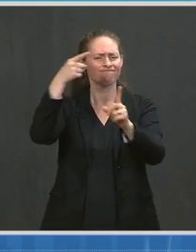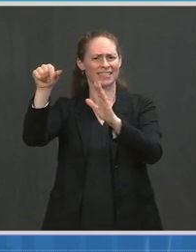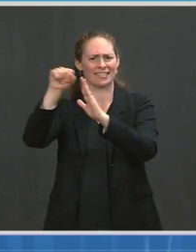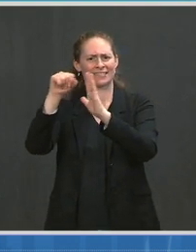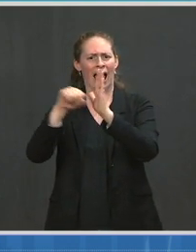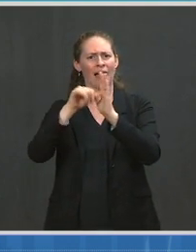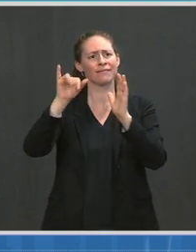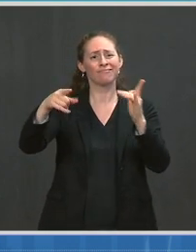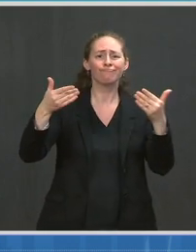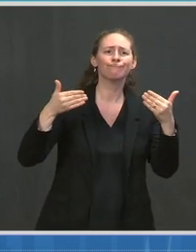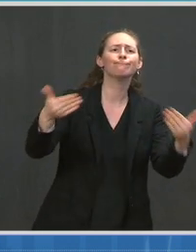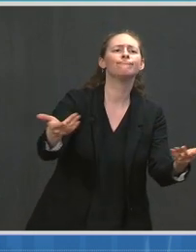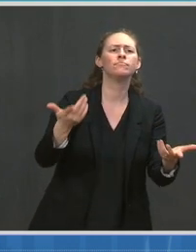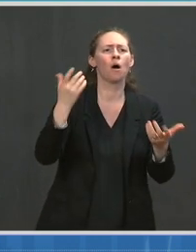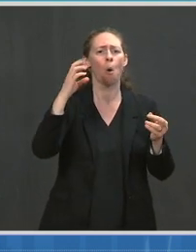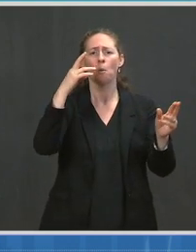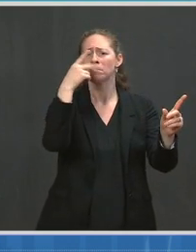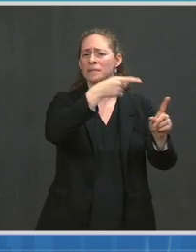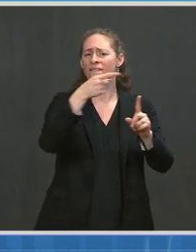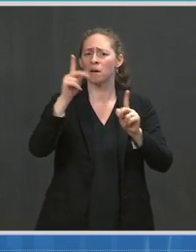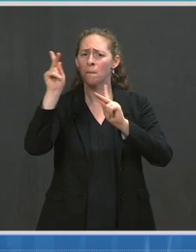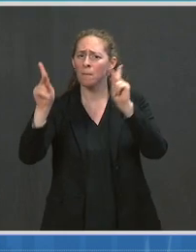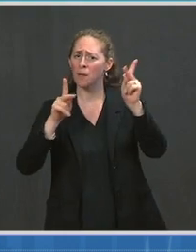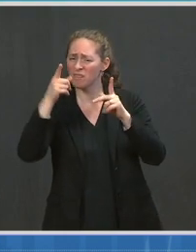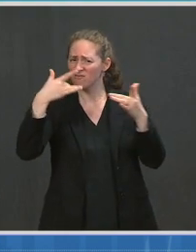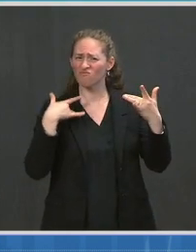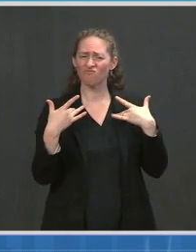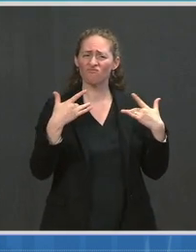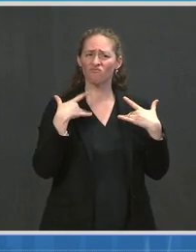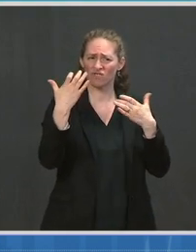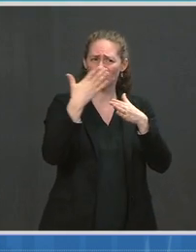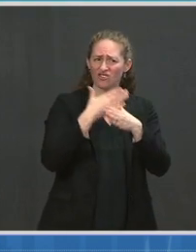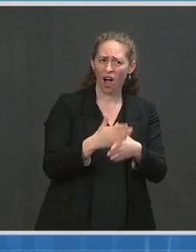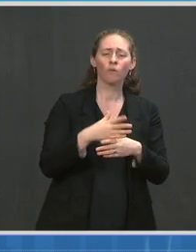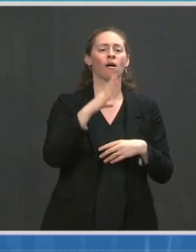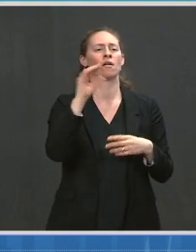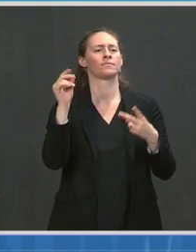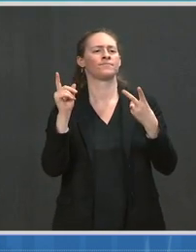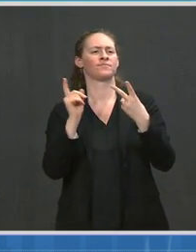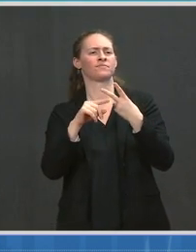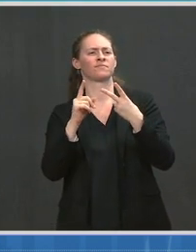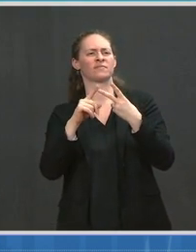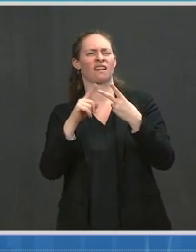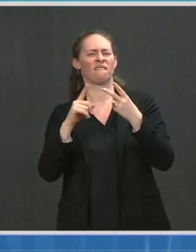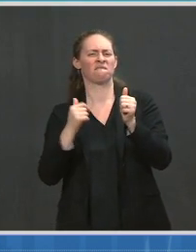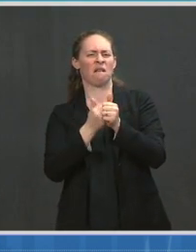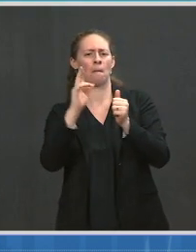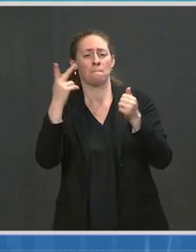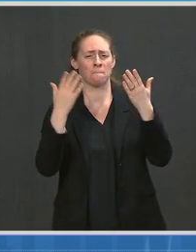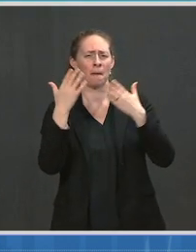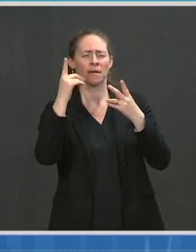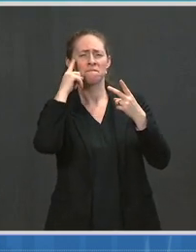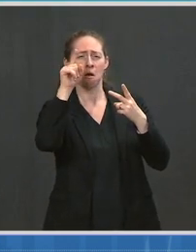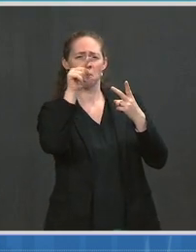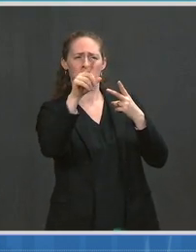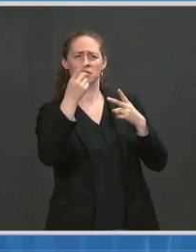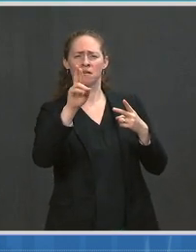And then, just as a quick follow-up to that, and this might be for you, Dr. Fauci, we're hearing about breakthrough cases.